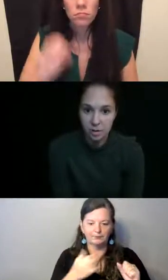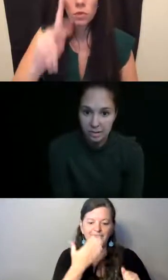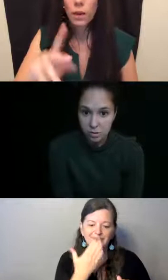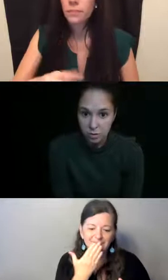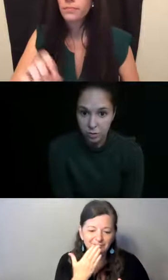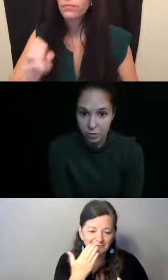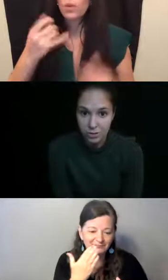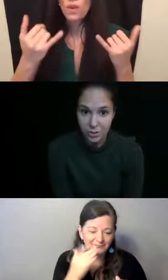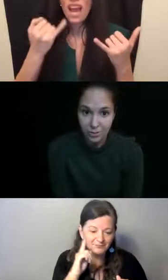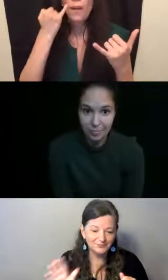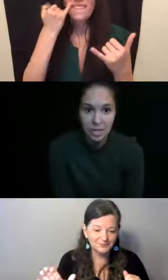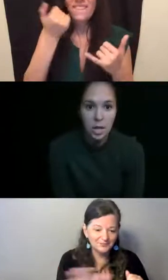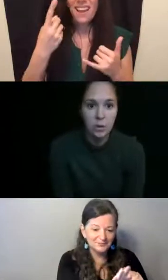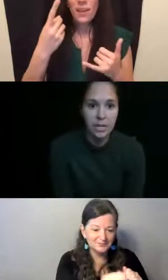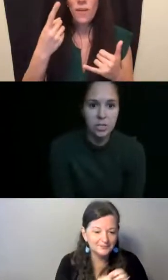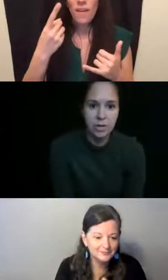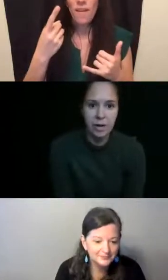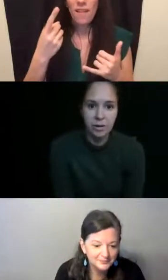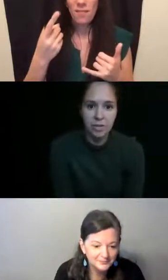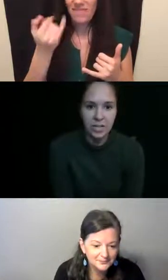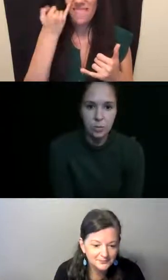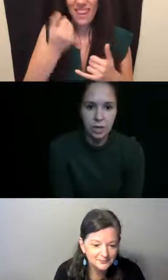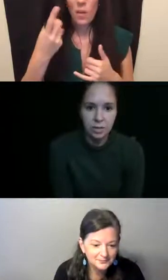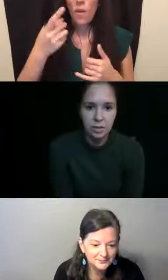I can turn it over to you. Okay. So now, if anyone,